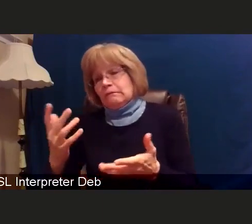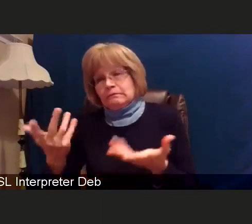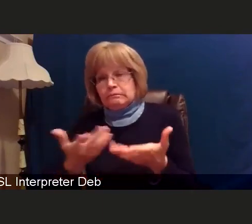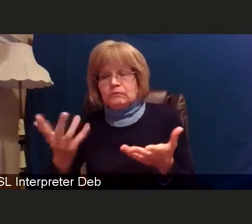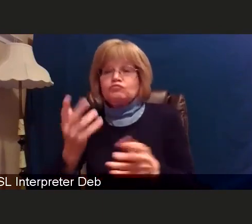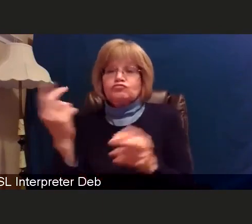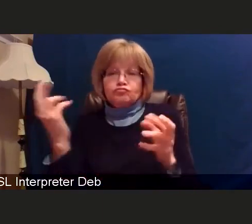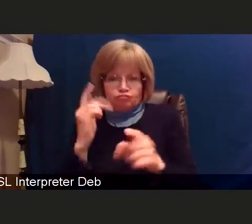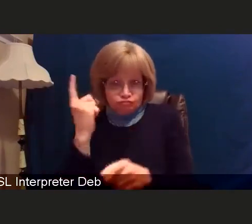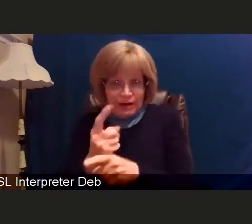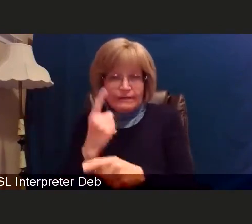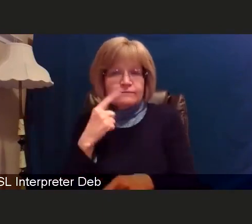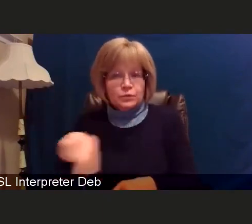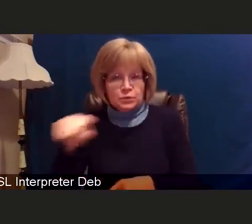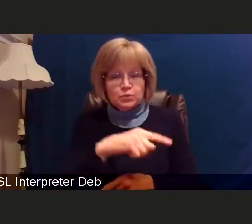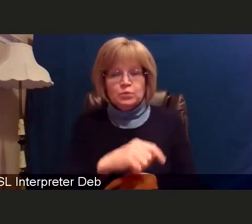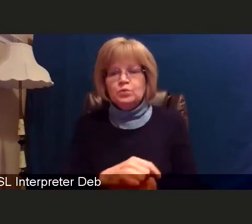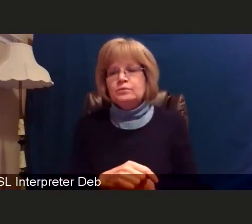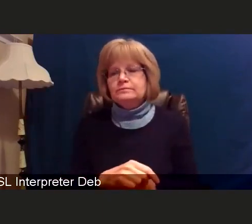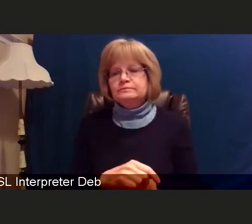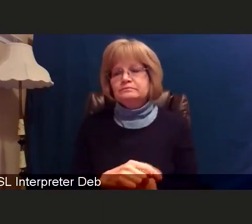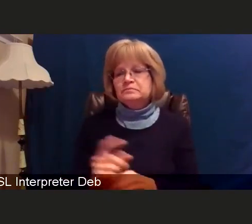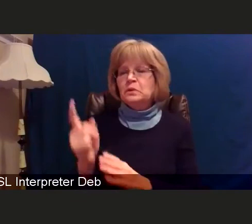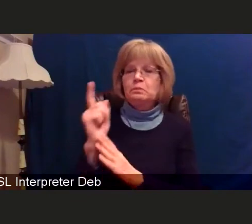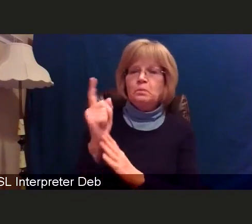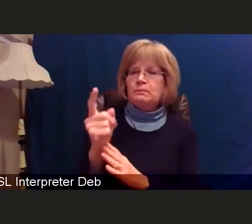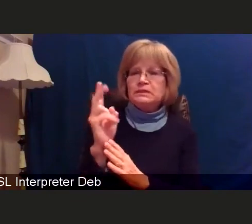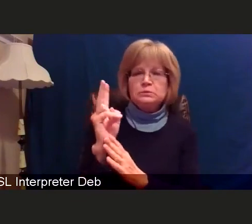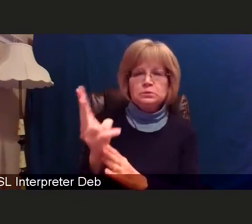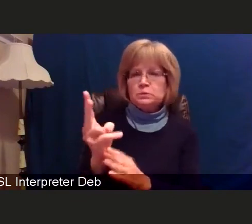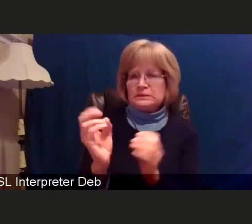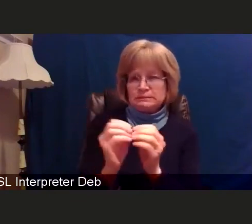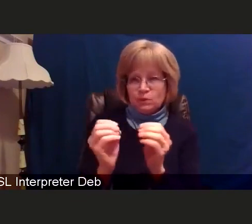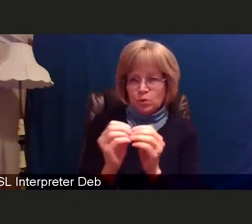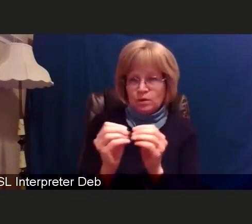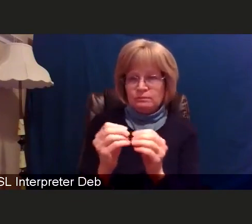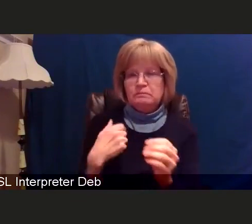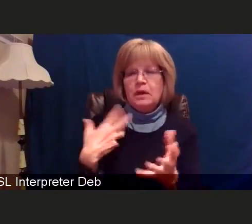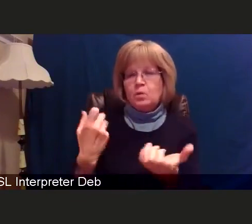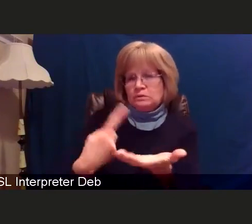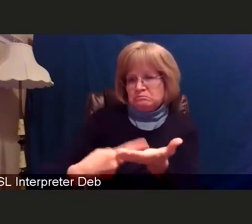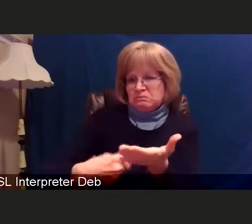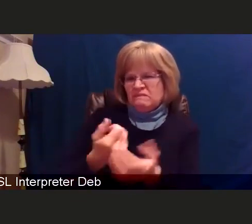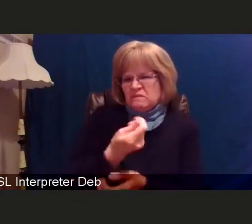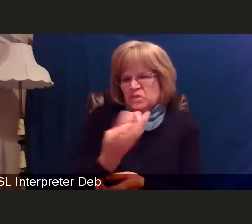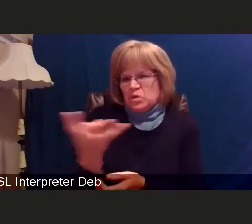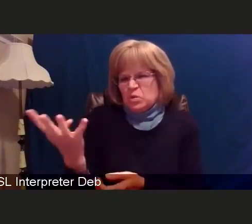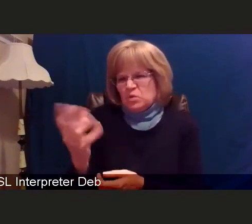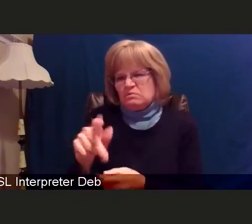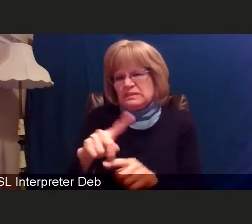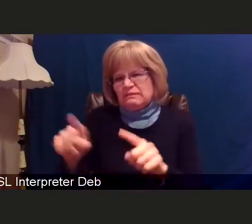And the last minute or two I just wanna talk about a couple other things. There's a lot of discussion right now